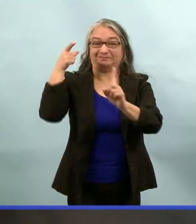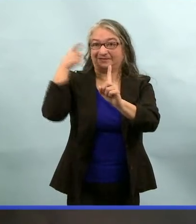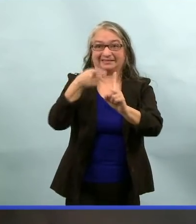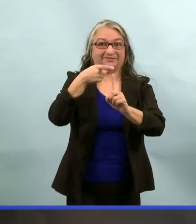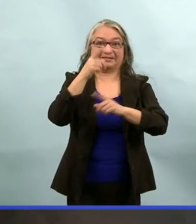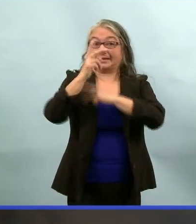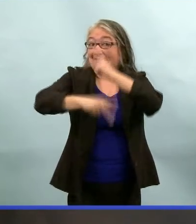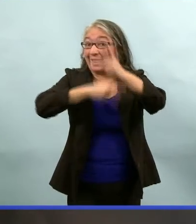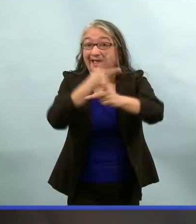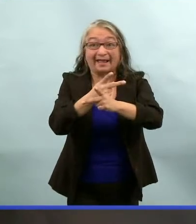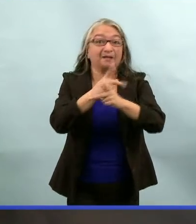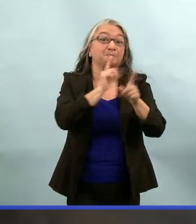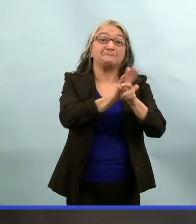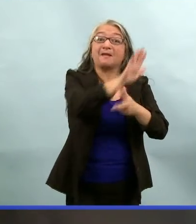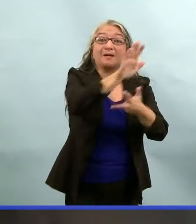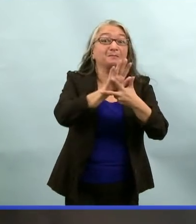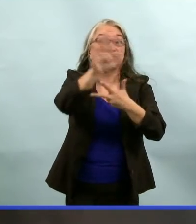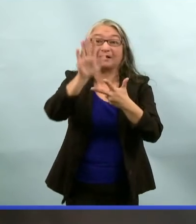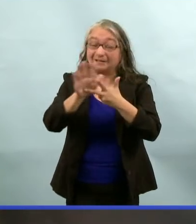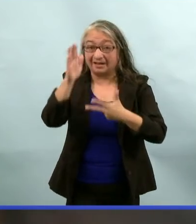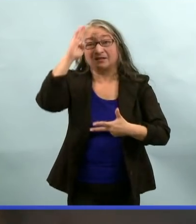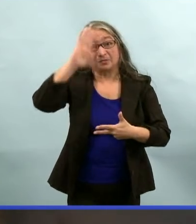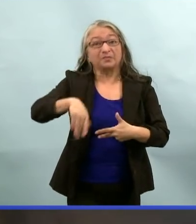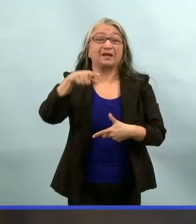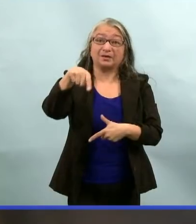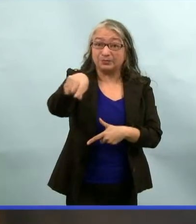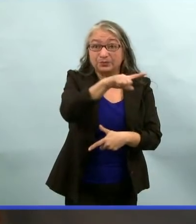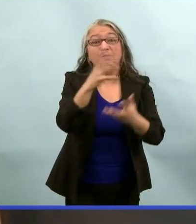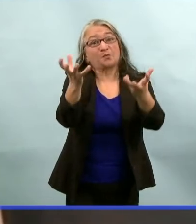date of testing we will not be making this information available